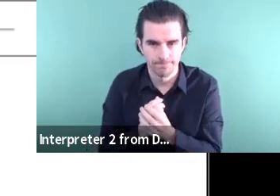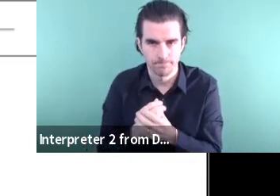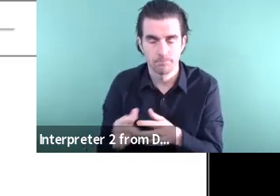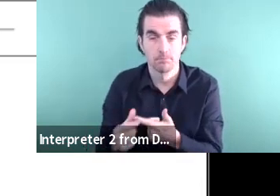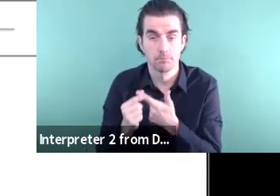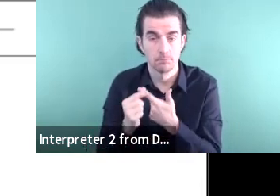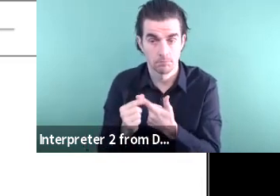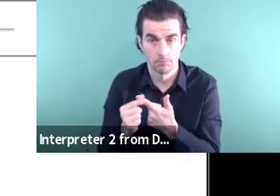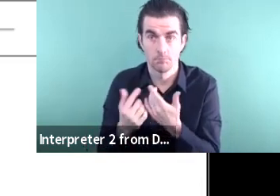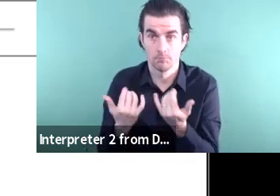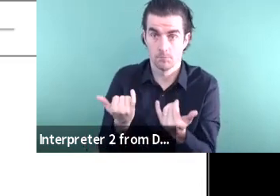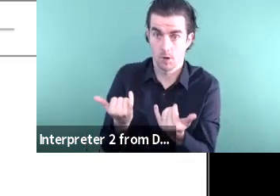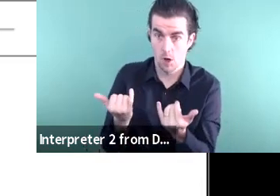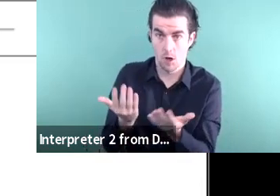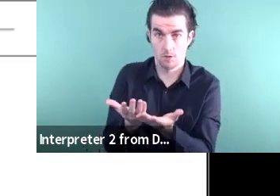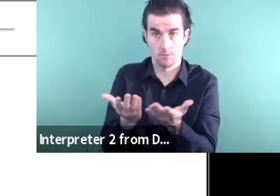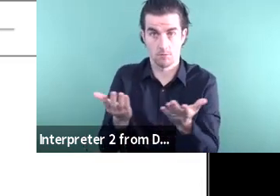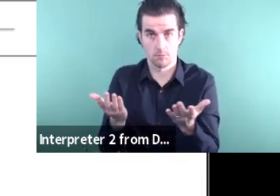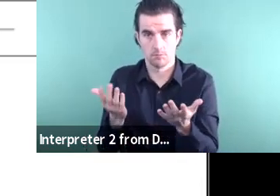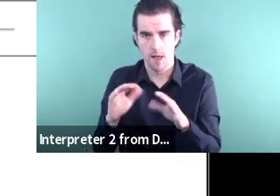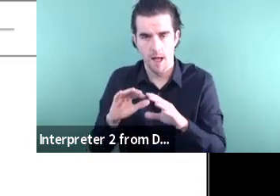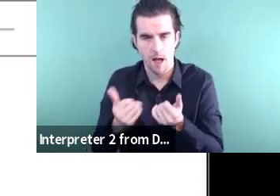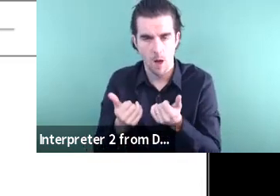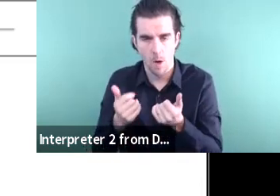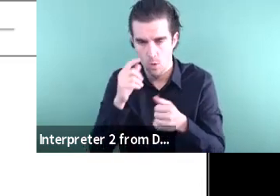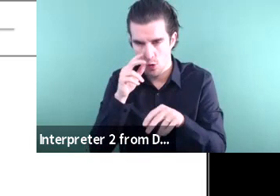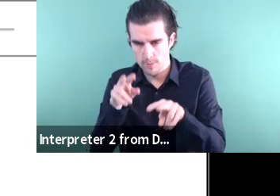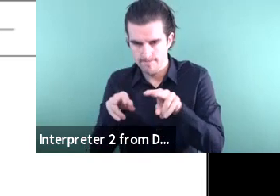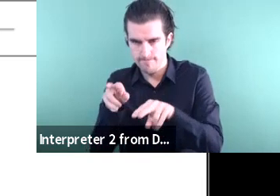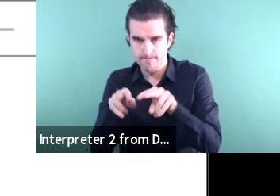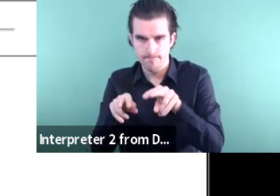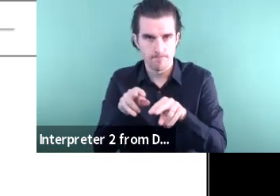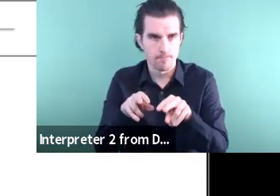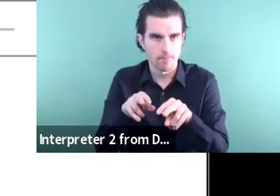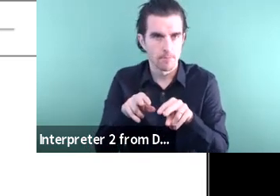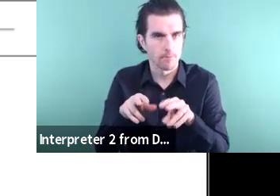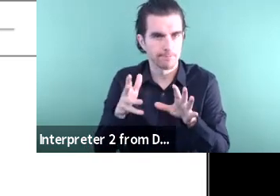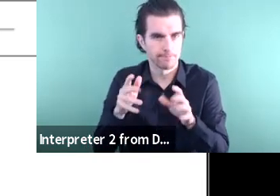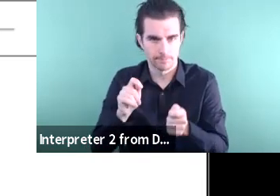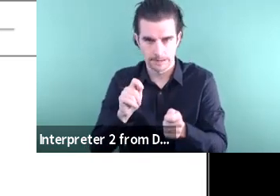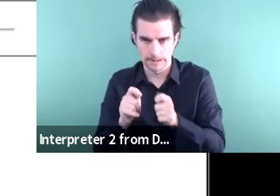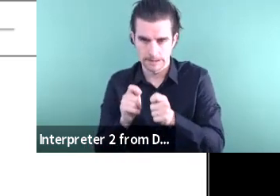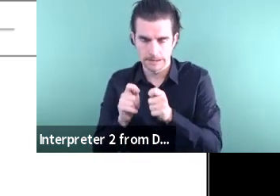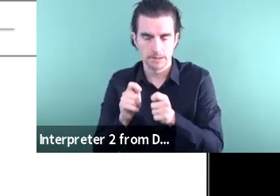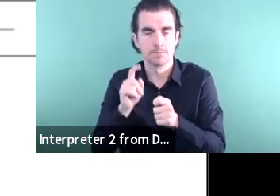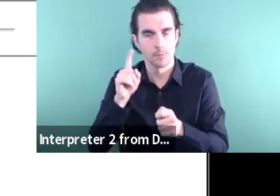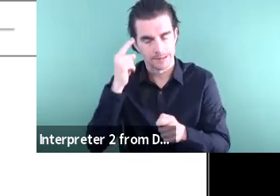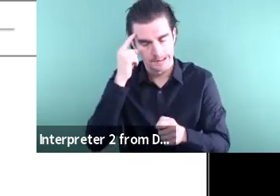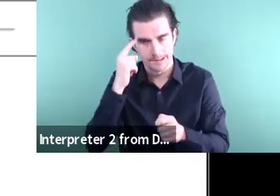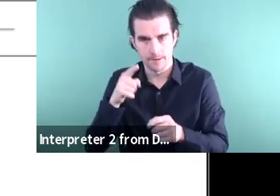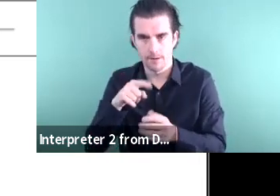the actual situations of person with disability and also the way in which the proxies determine